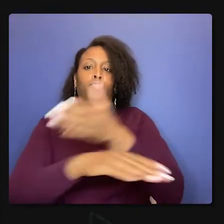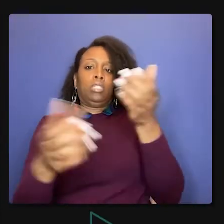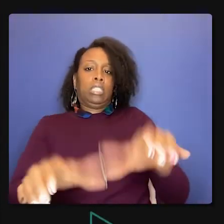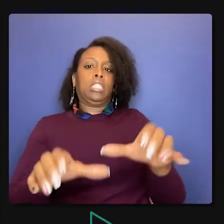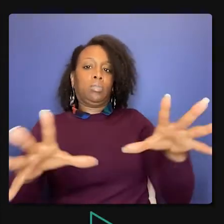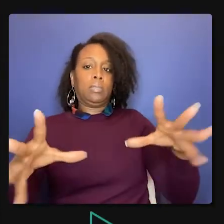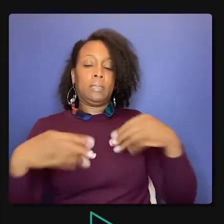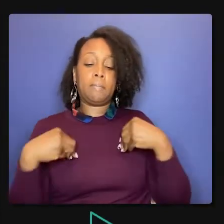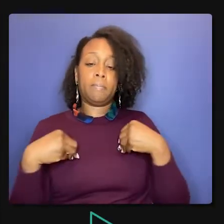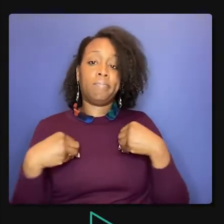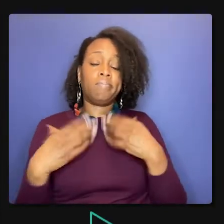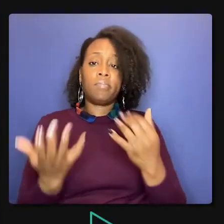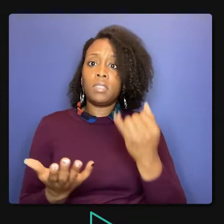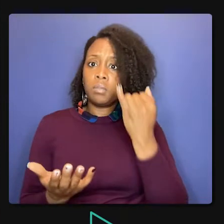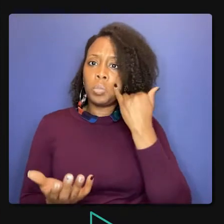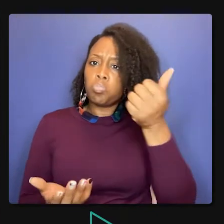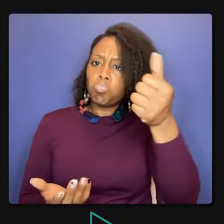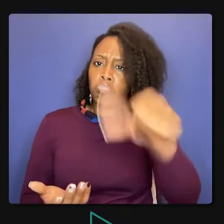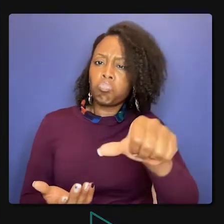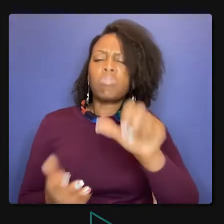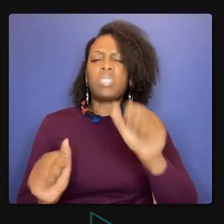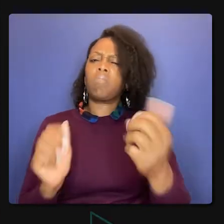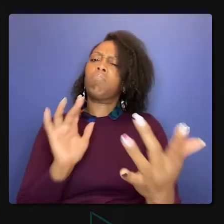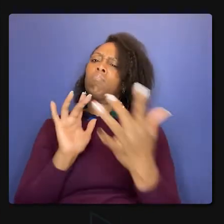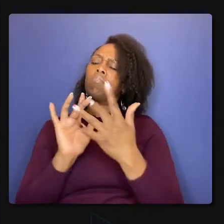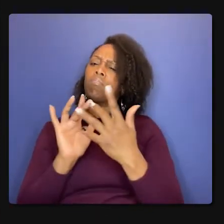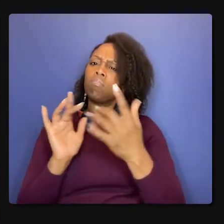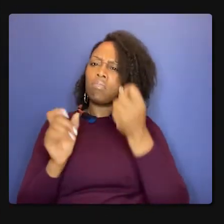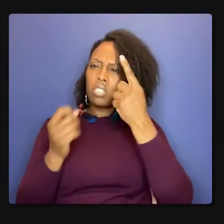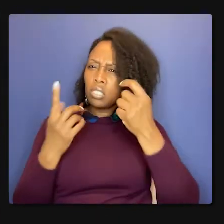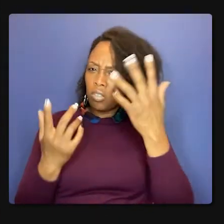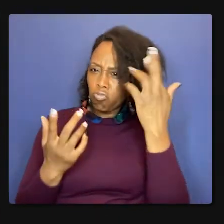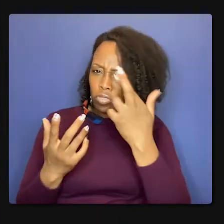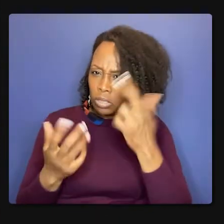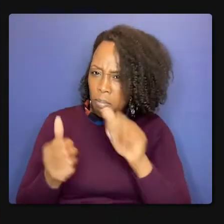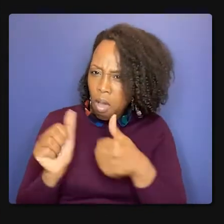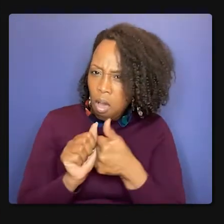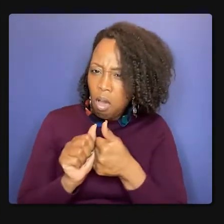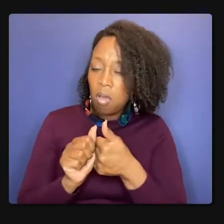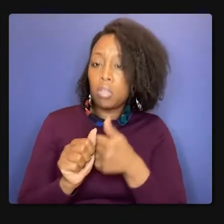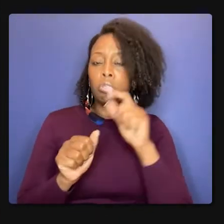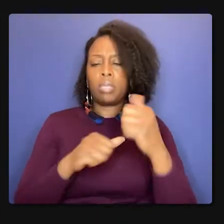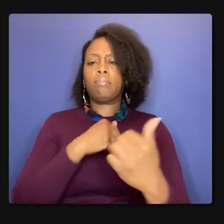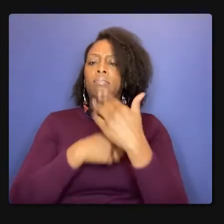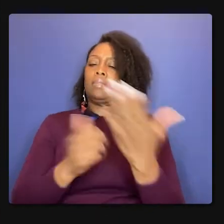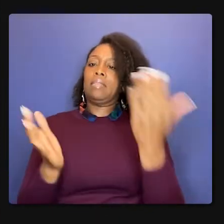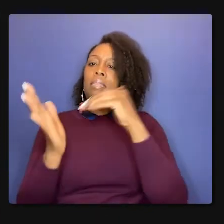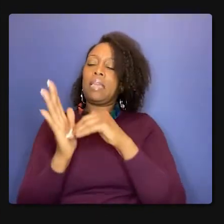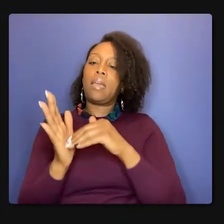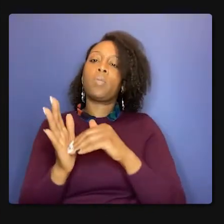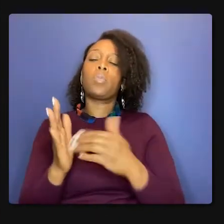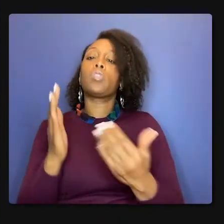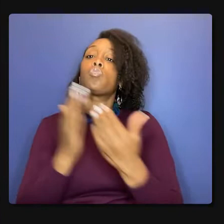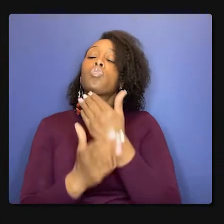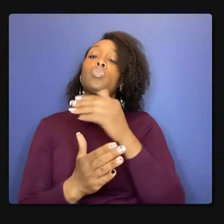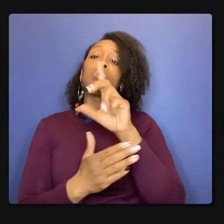If you are rejected, you can reach out to us to understand why and resubmit with updated demos or studio website information.